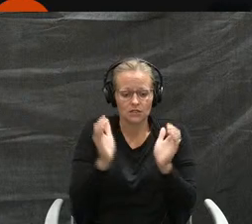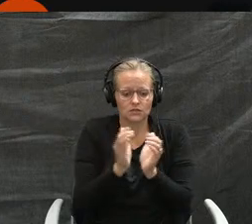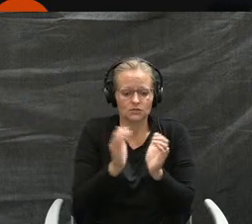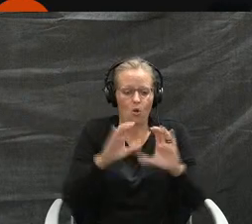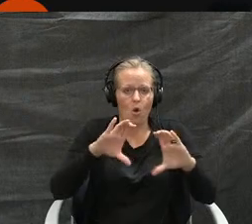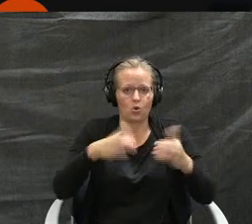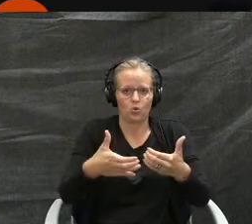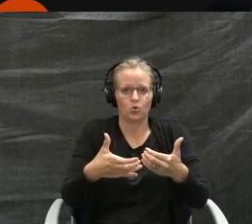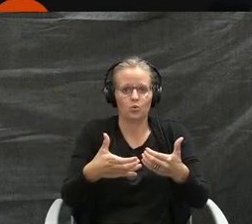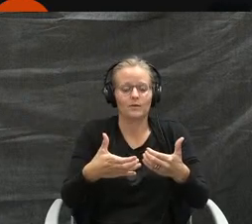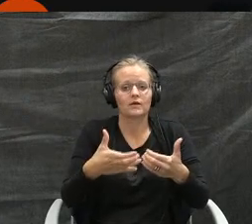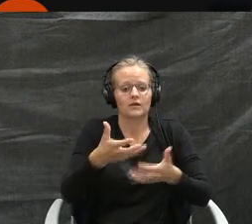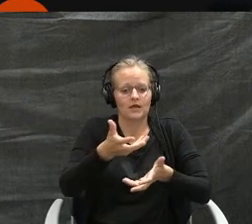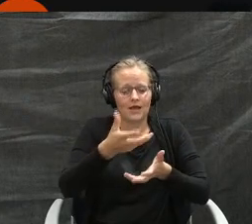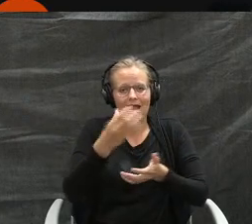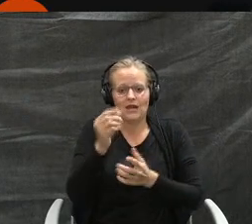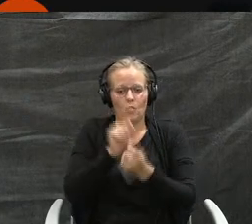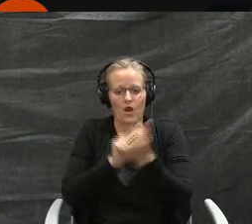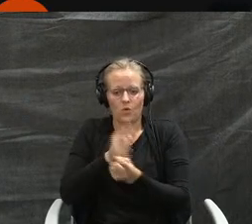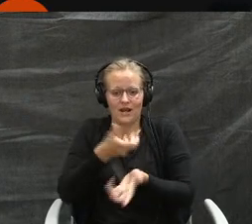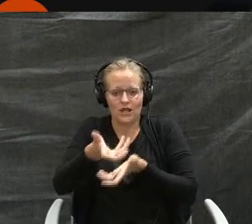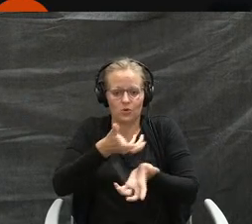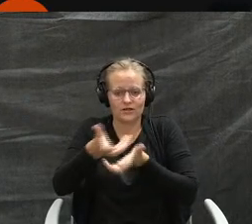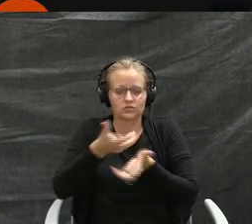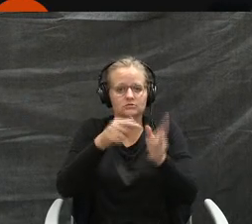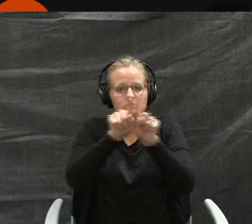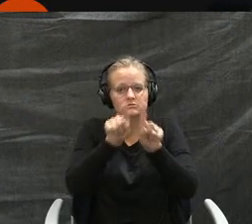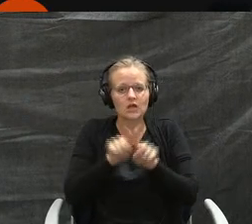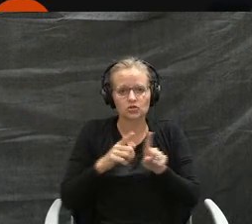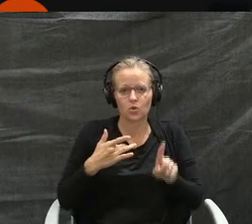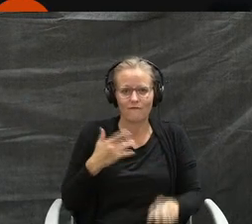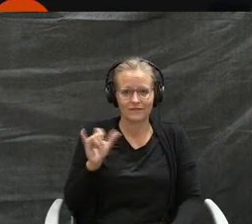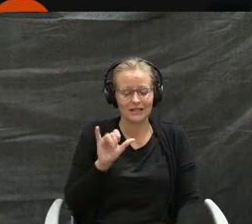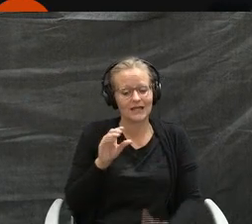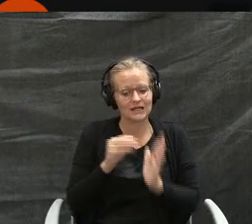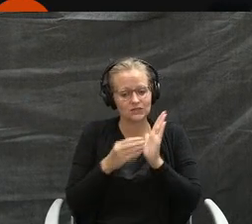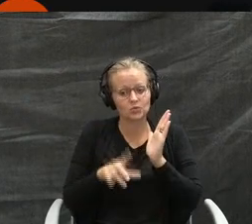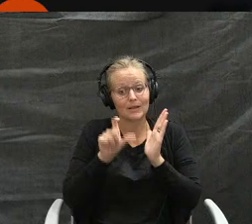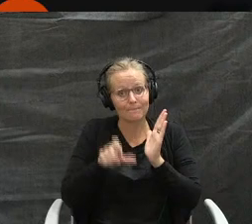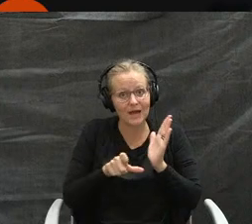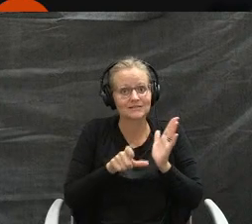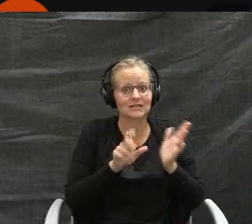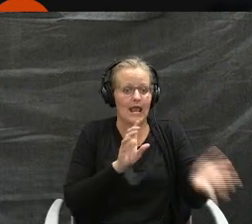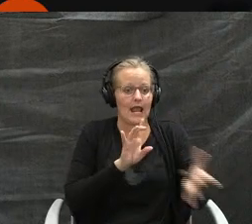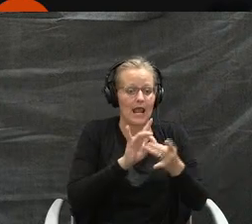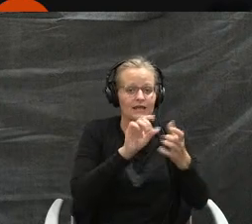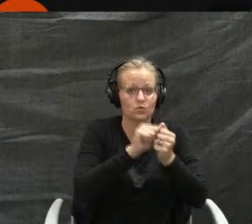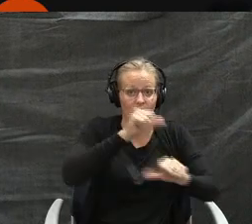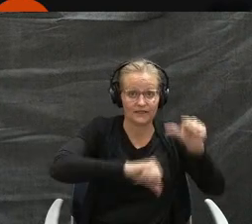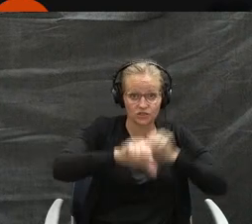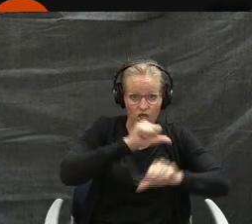interactions. We also feel students need to connect with each other for which we think a daily morning meeting is